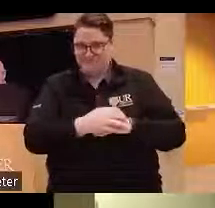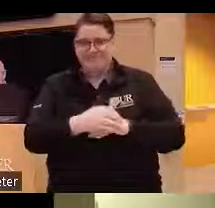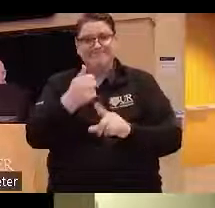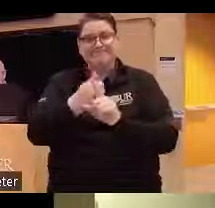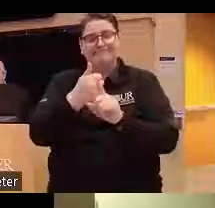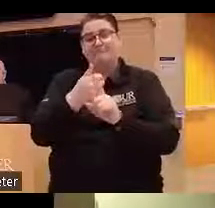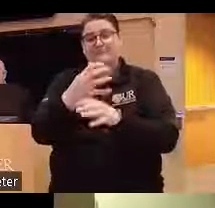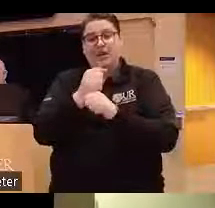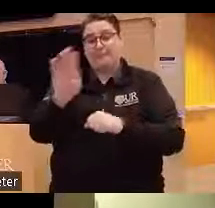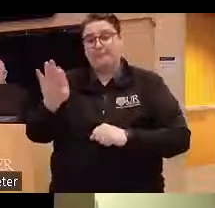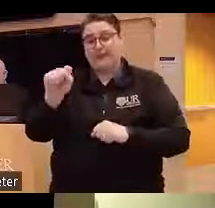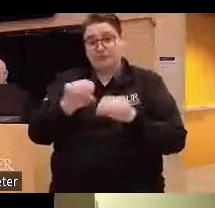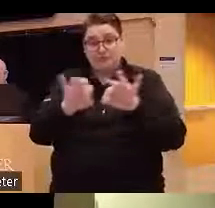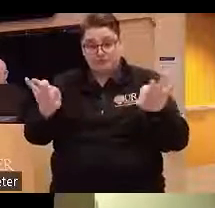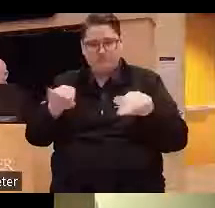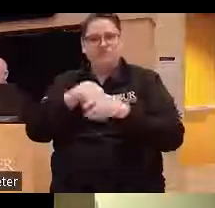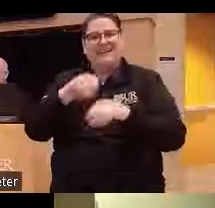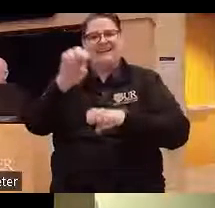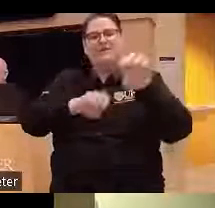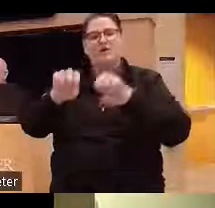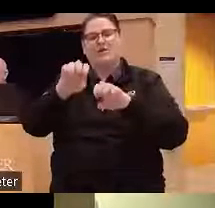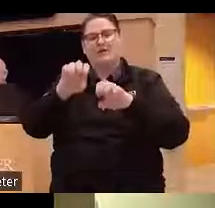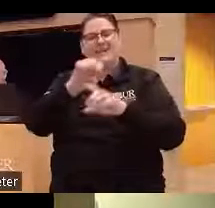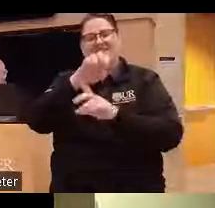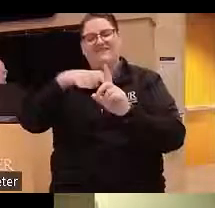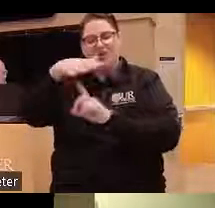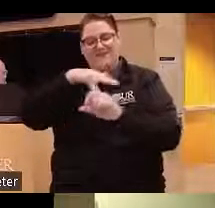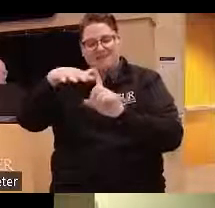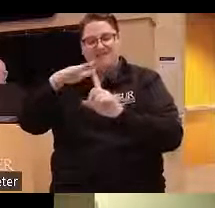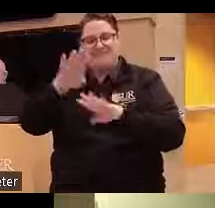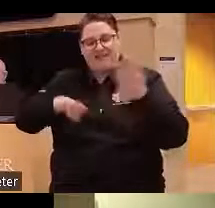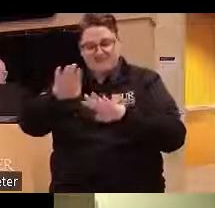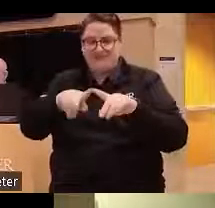received her bachelor's degree in environmental biology from Boston University and then got a